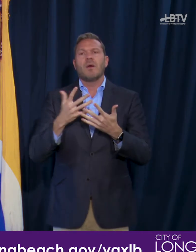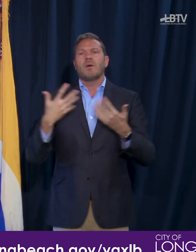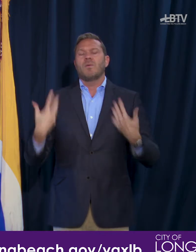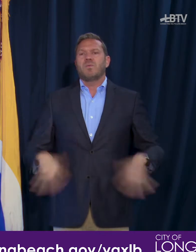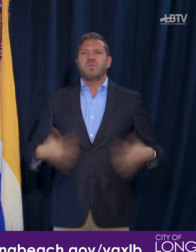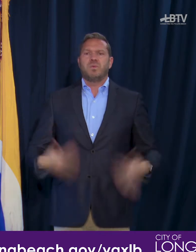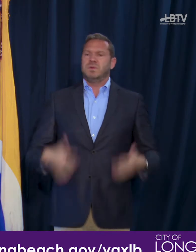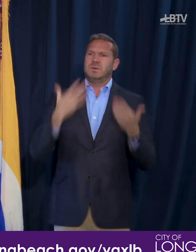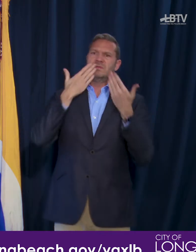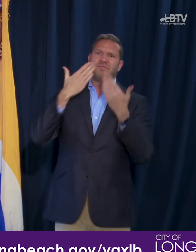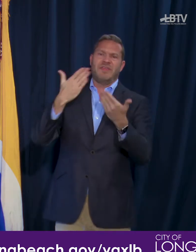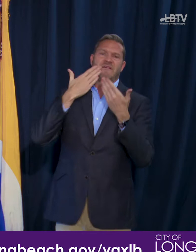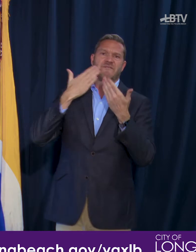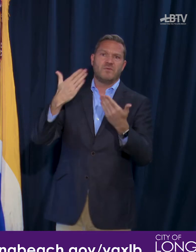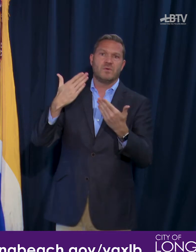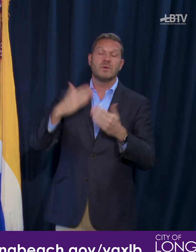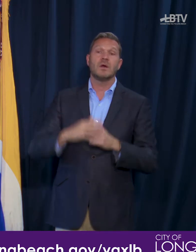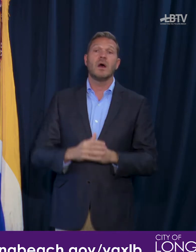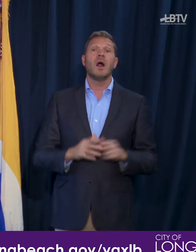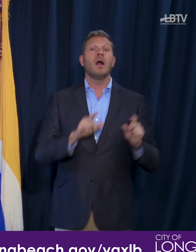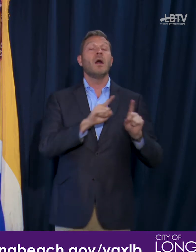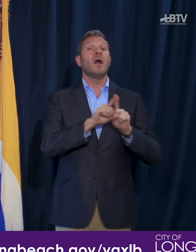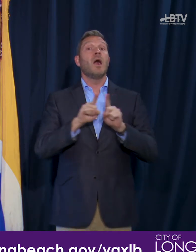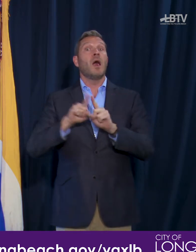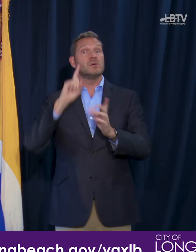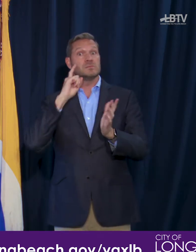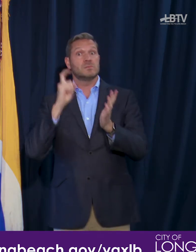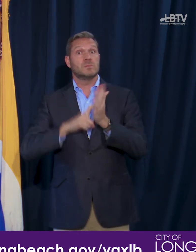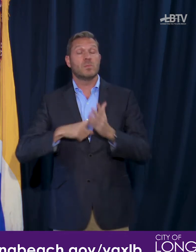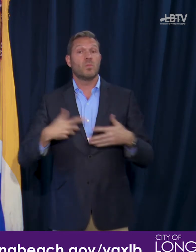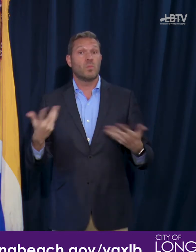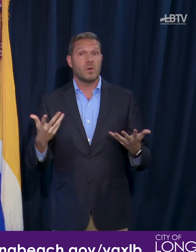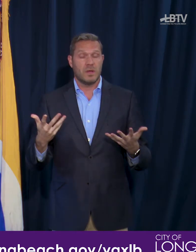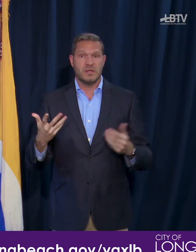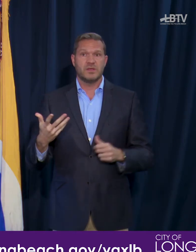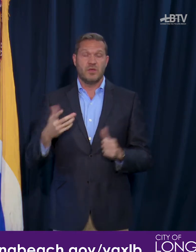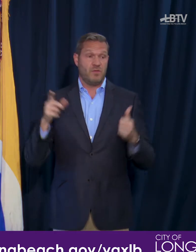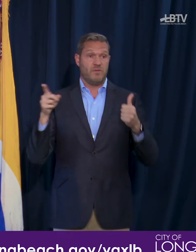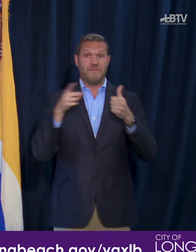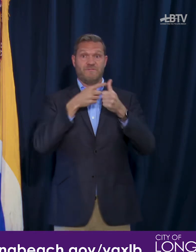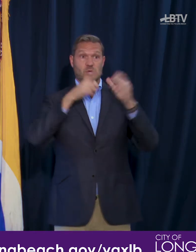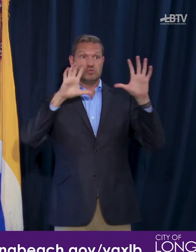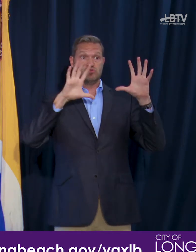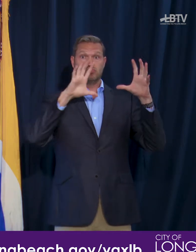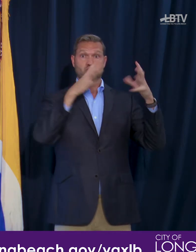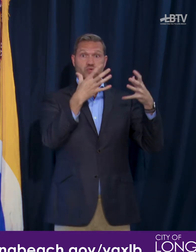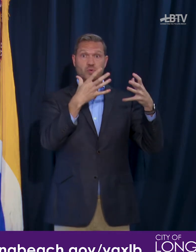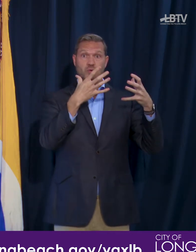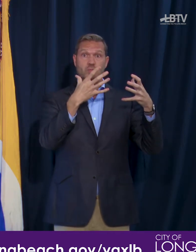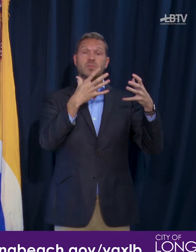We also of course know that we are well into that first category of folks.